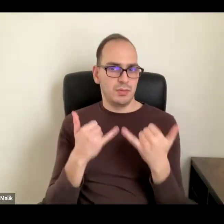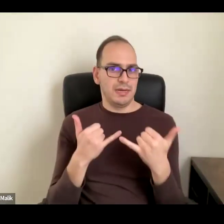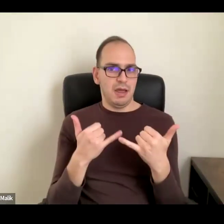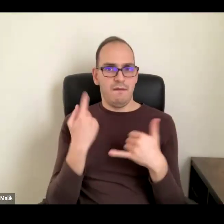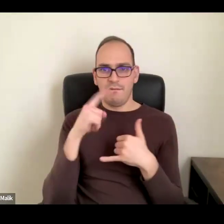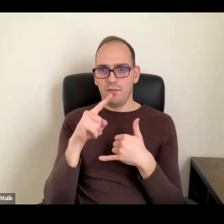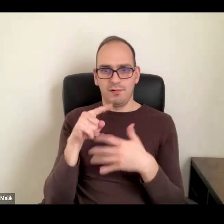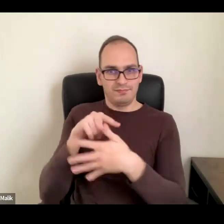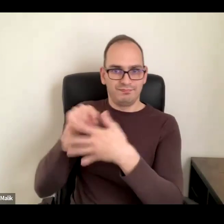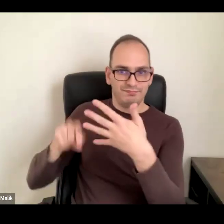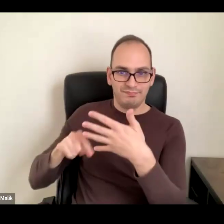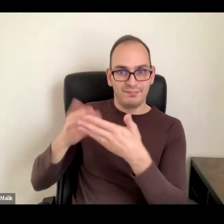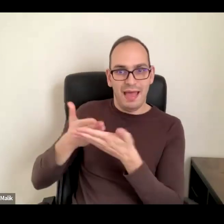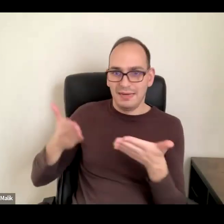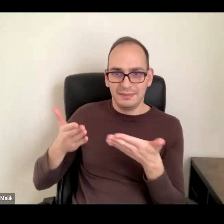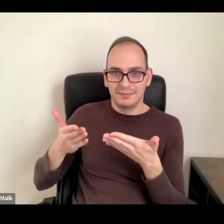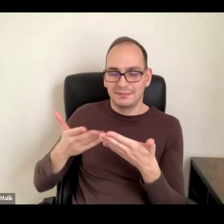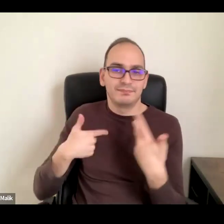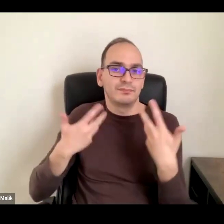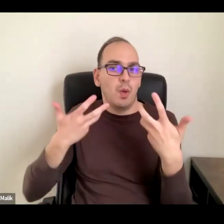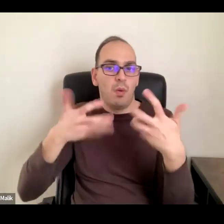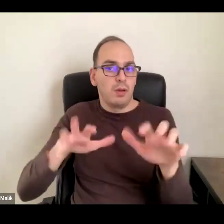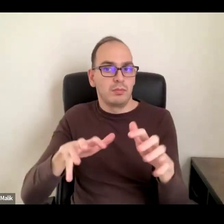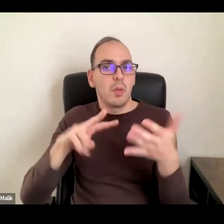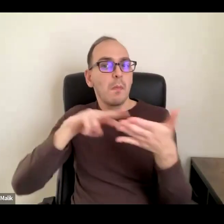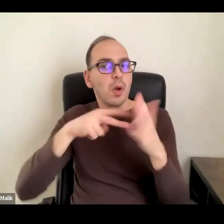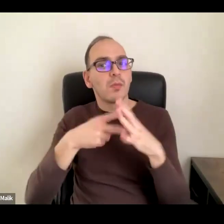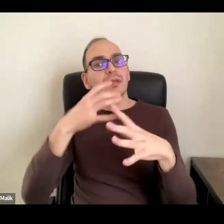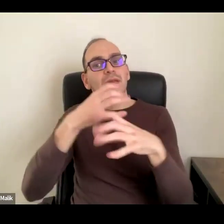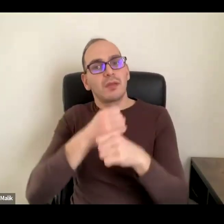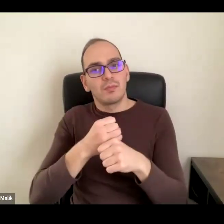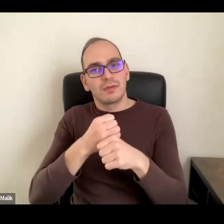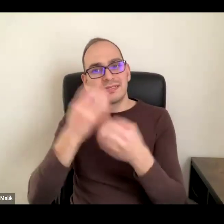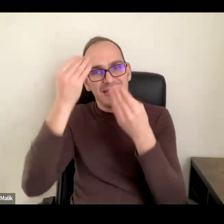of those items. The purpose of the summary is to give them that information so they can